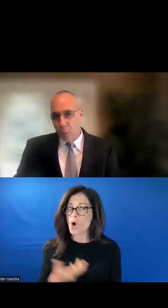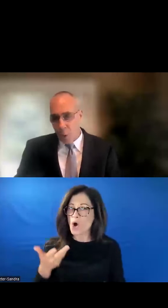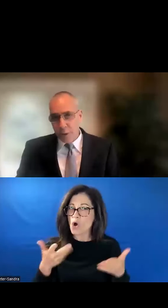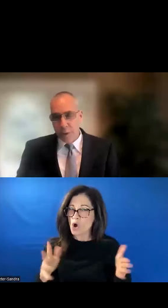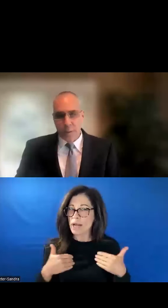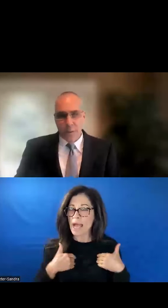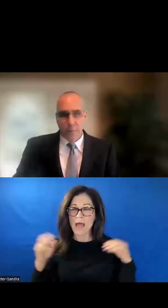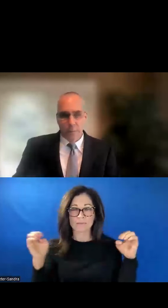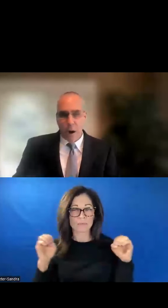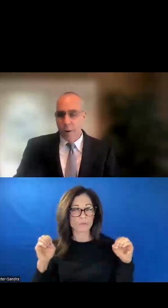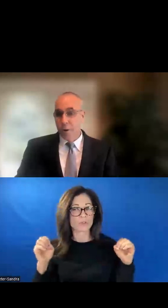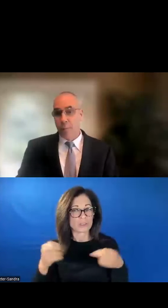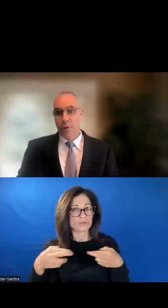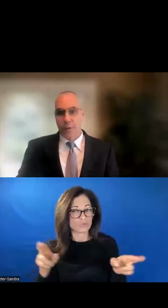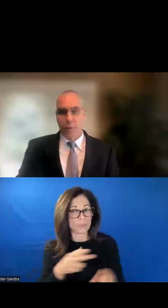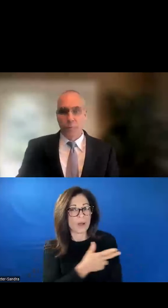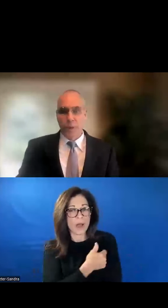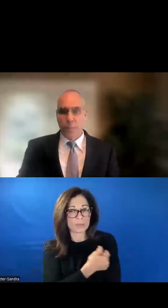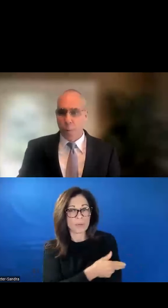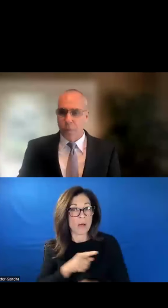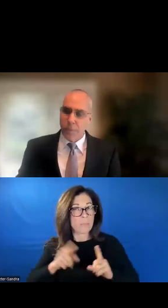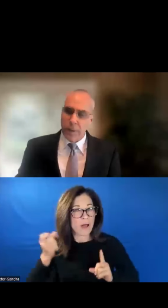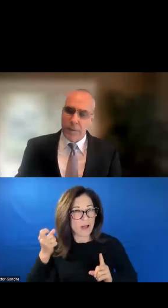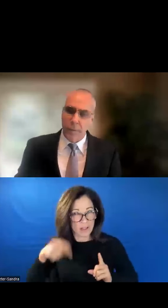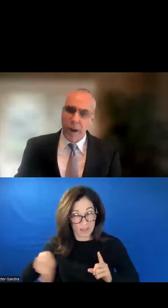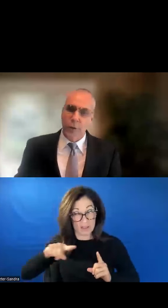THE QUESTION IS ARE THE EMERGENCY ROOMS THE APPROPRIATE PLACE TO